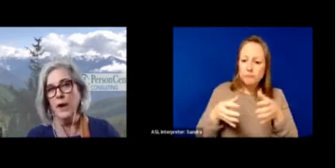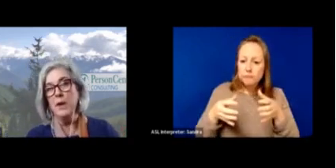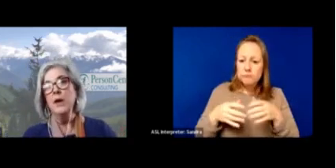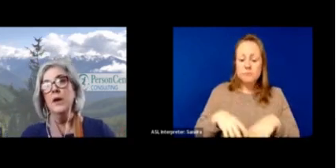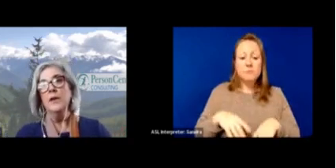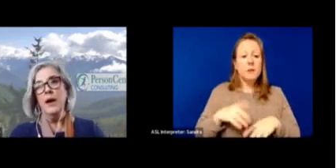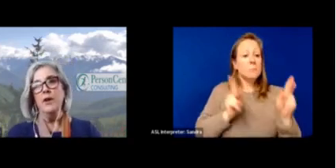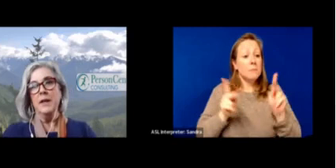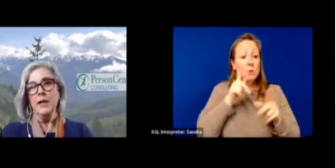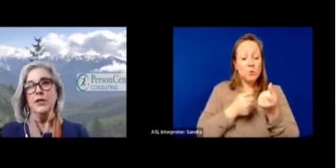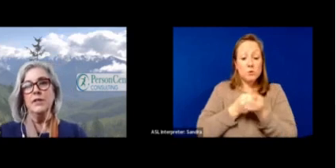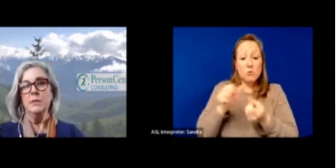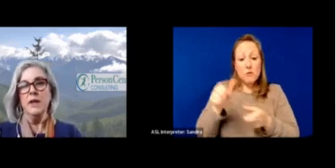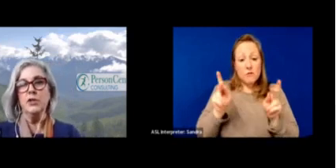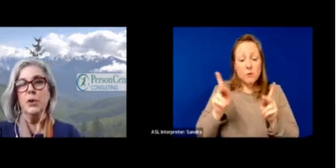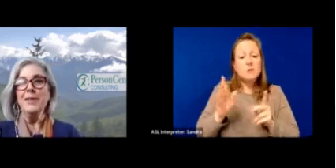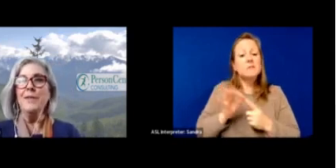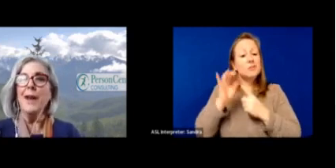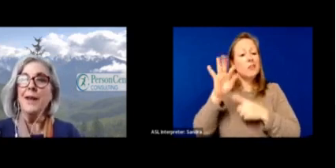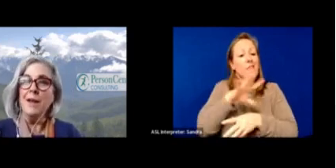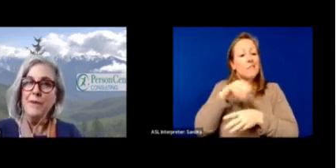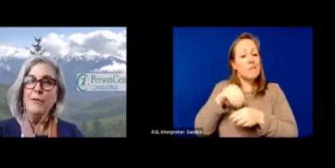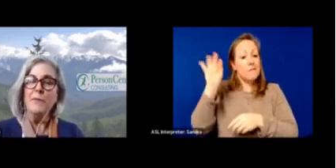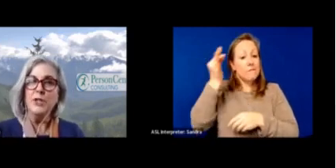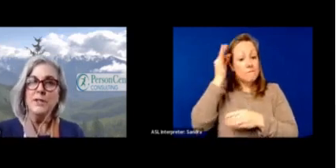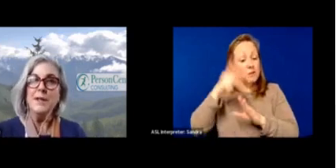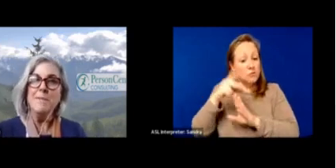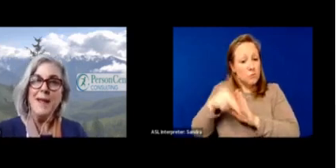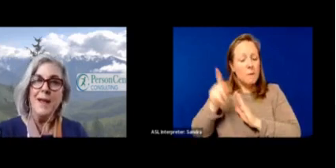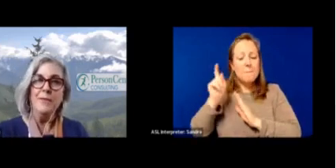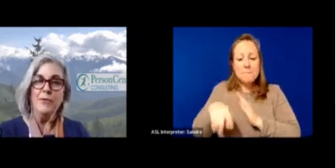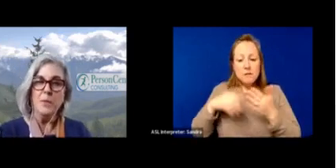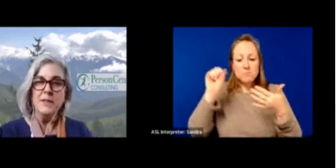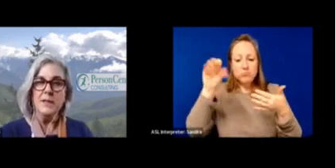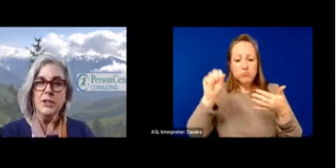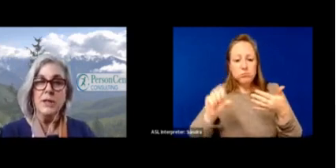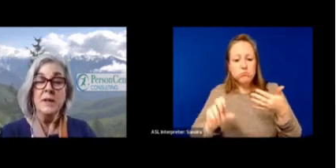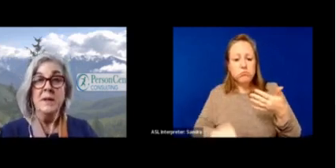informed decision. And then 301 C two talks about the document, and it actually says the